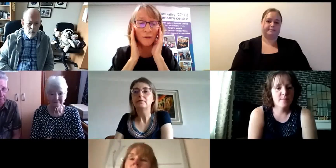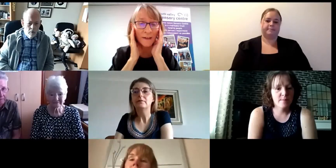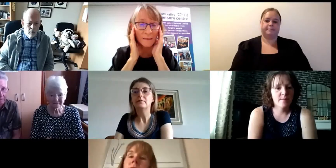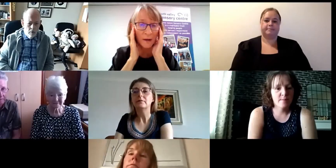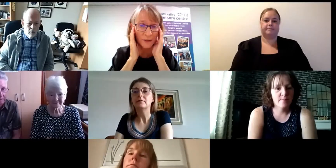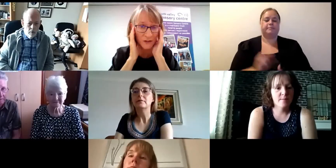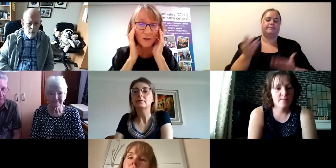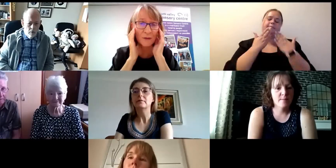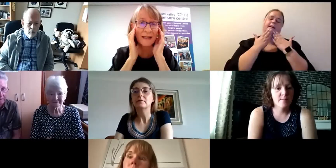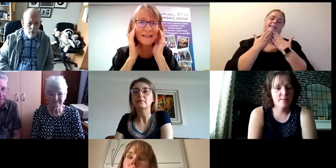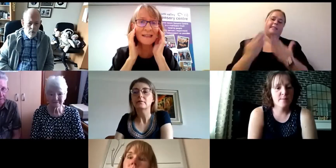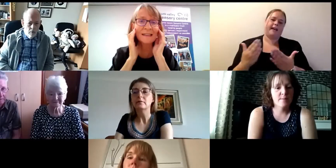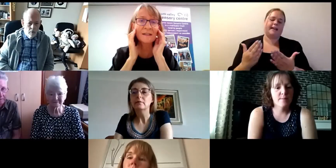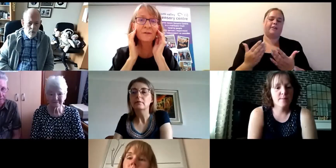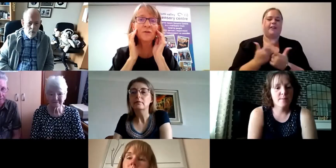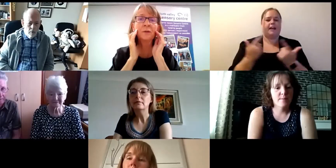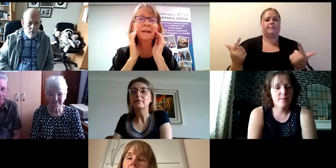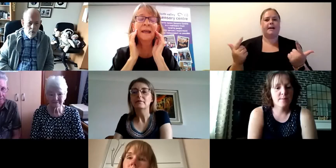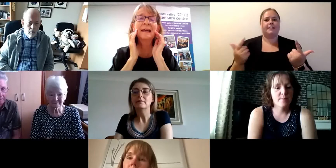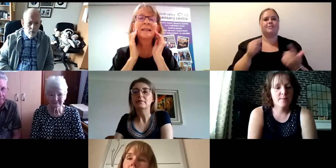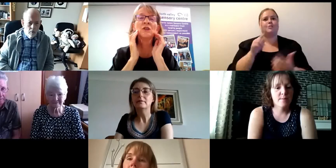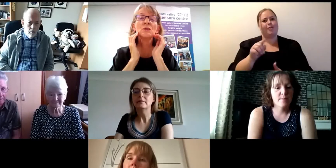So that's a different role again advocating for deaf people